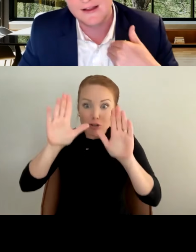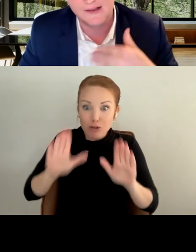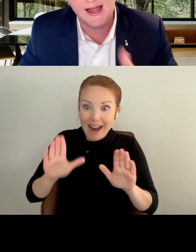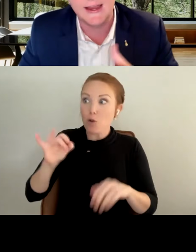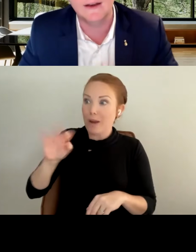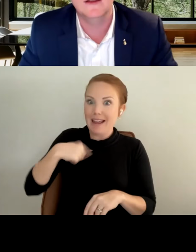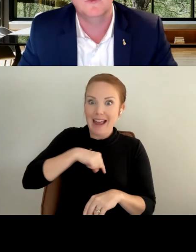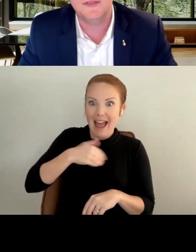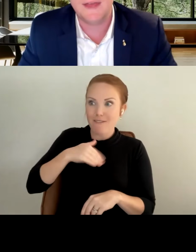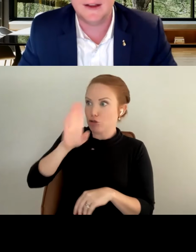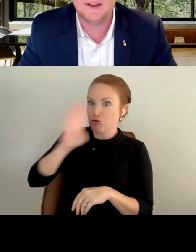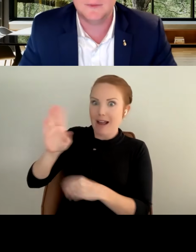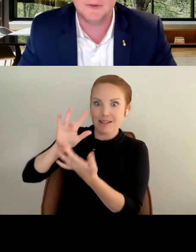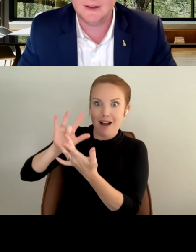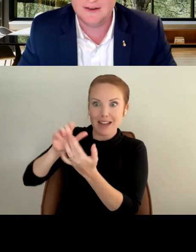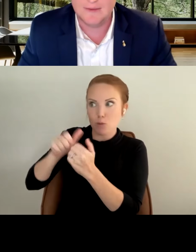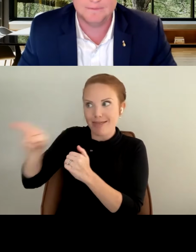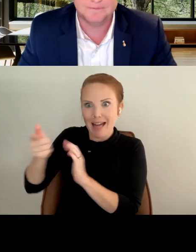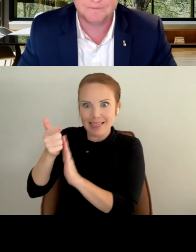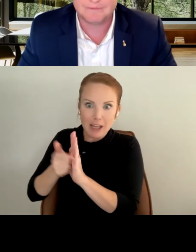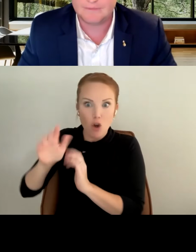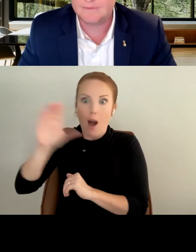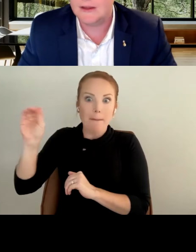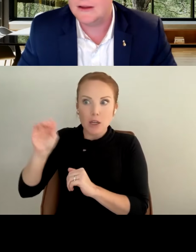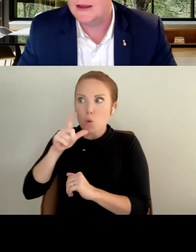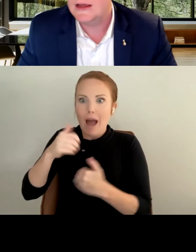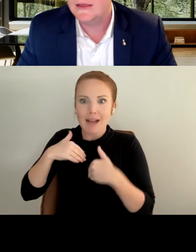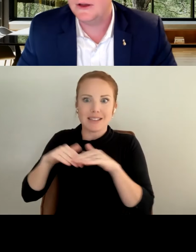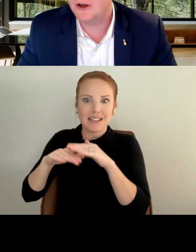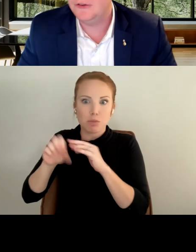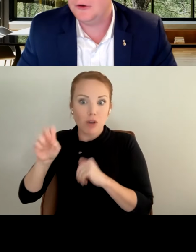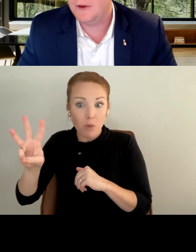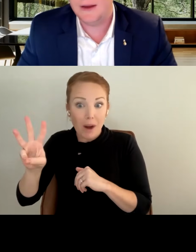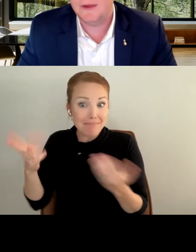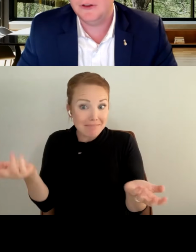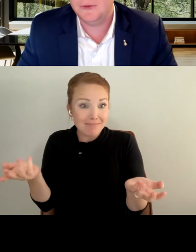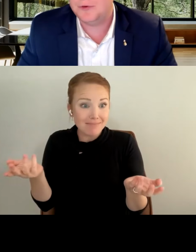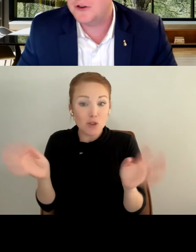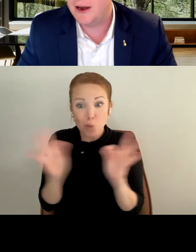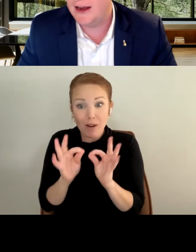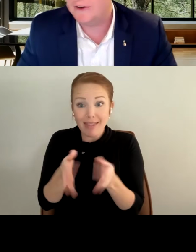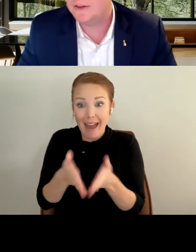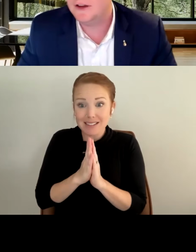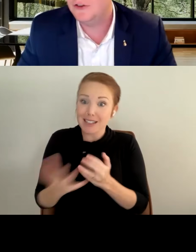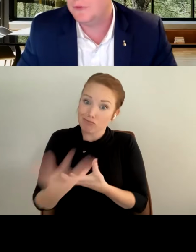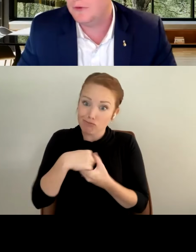line with that accessibility team? There's also, and I mentioned this procure access initiative,